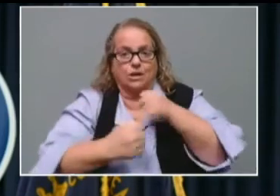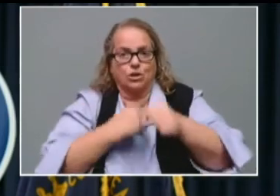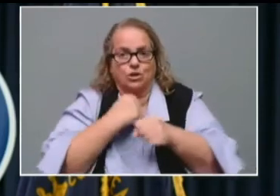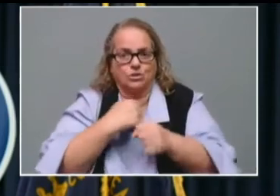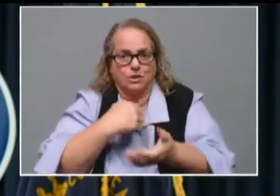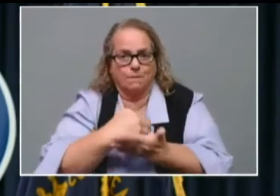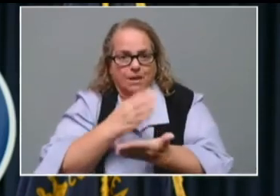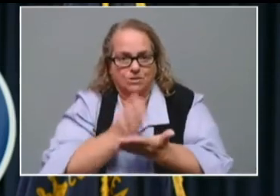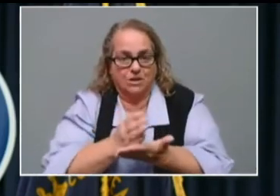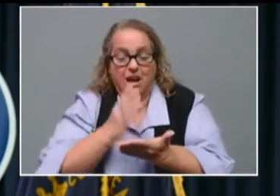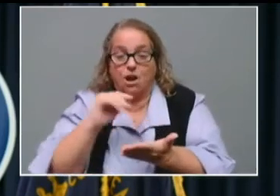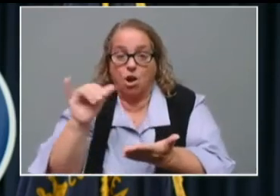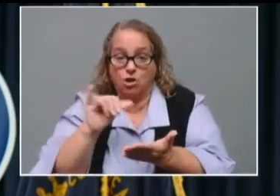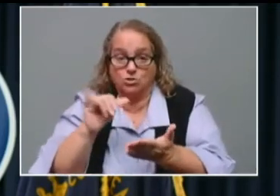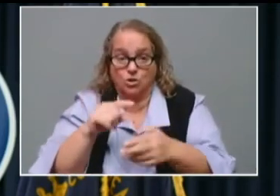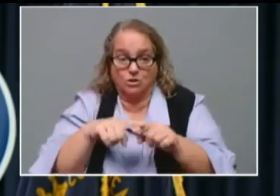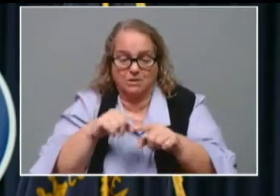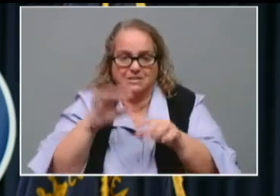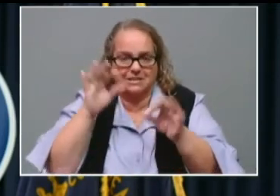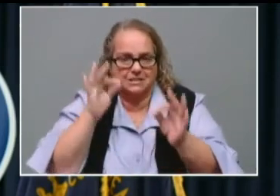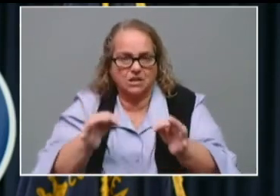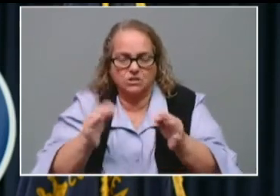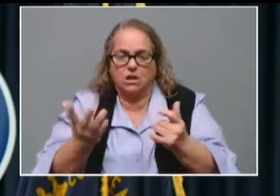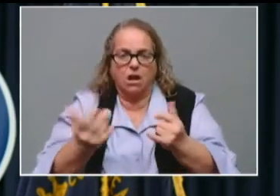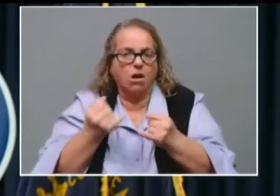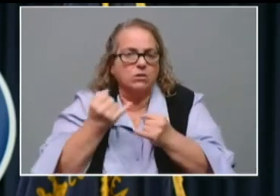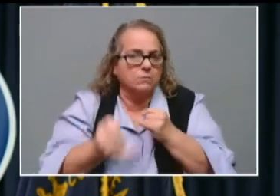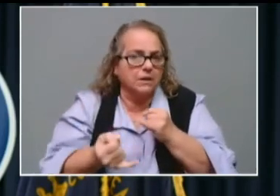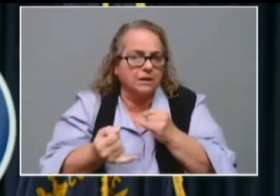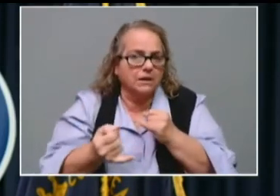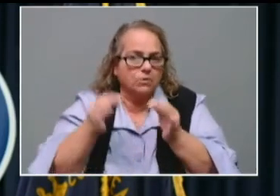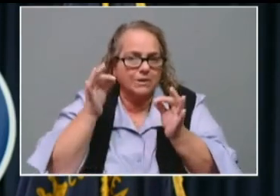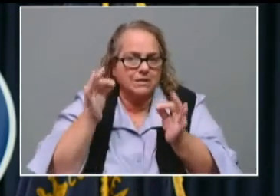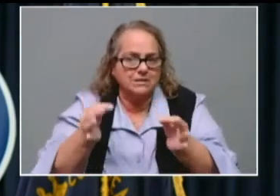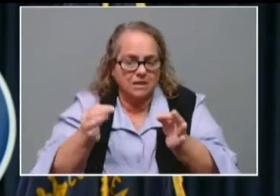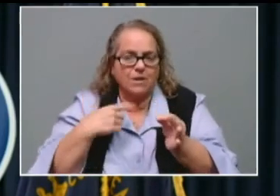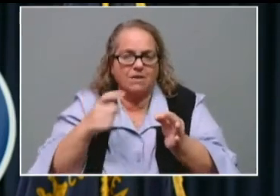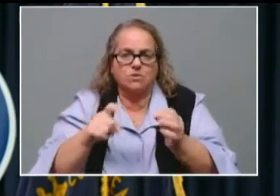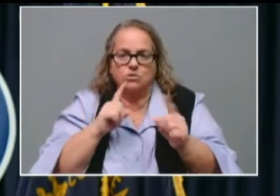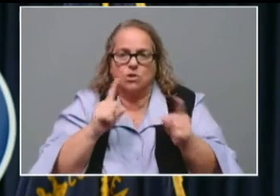ultimately will sit down and and and talk to the state legislature on on on